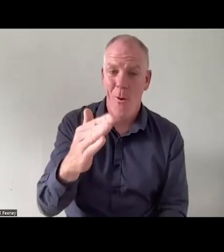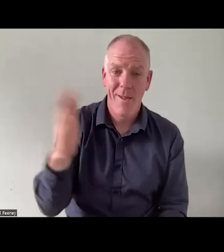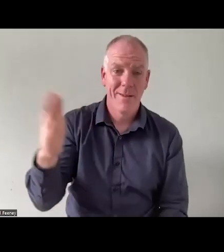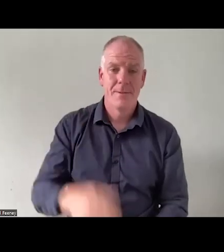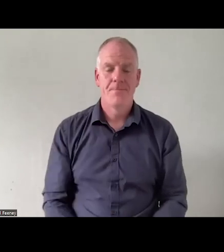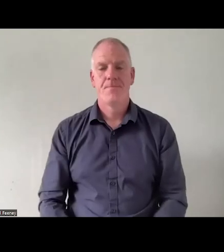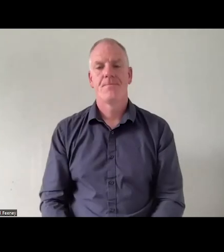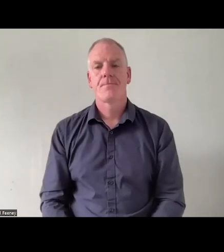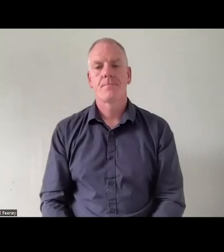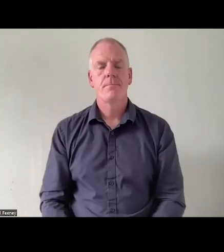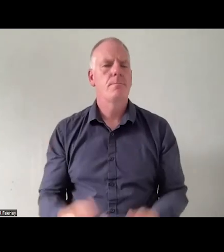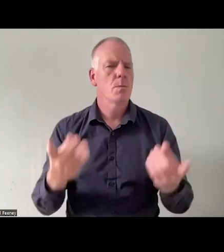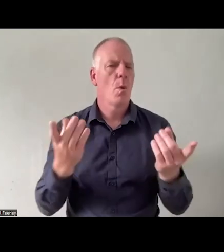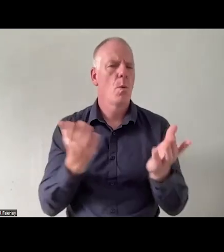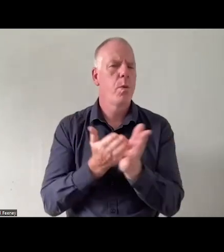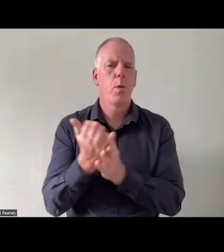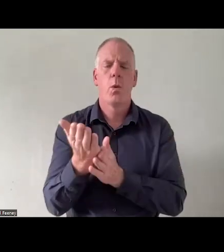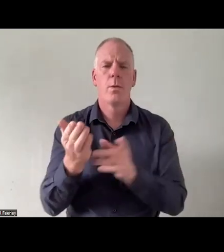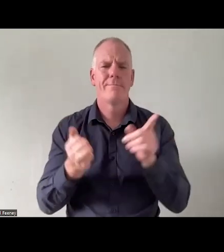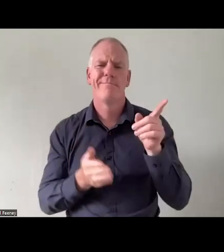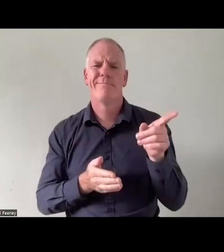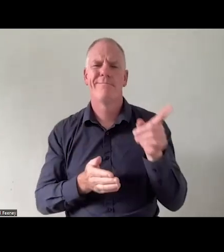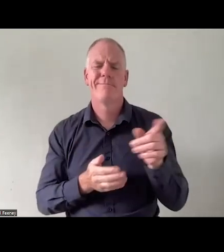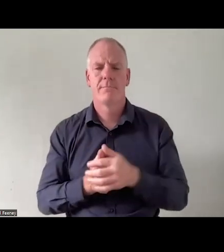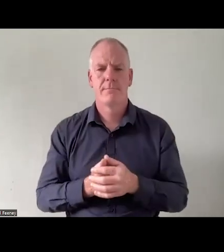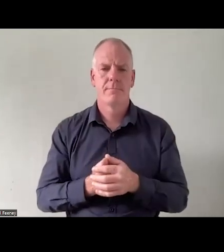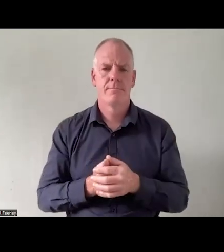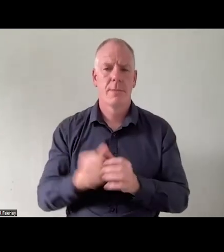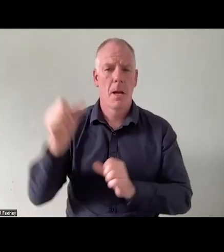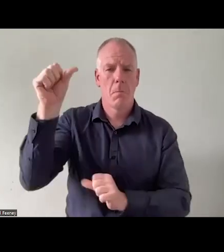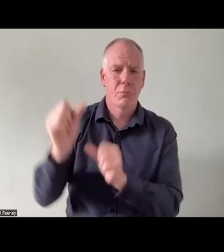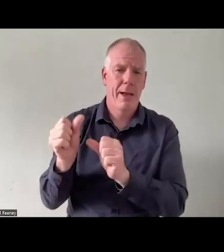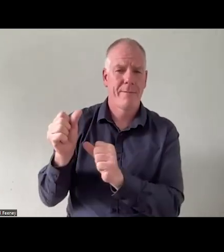So, what I'm going to do is run through a brief set of slides